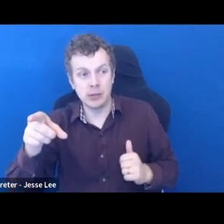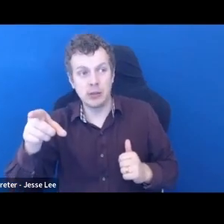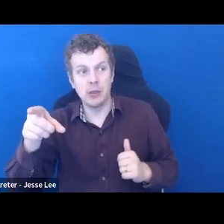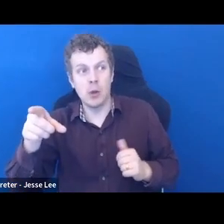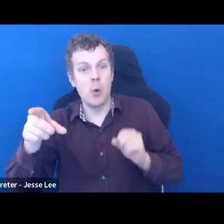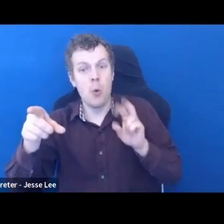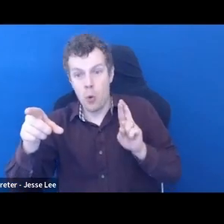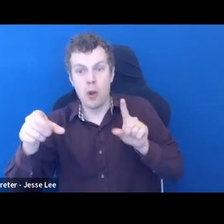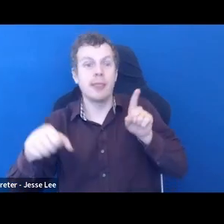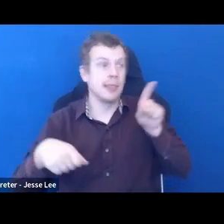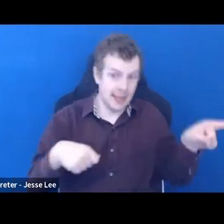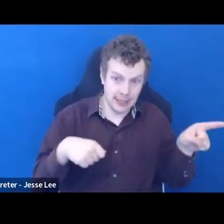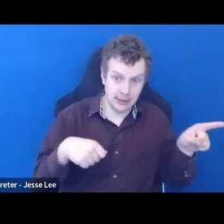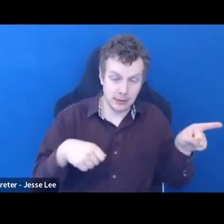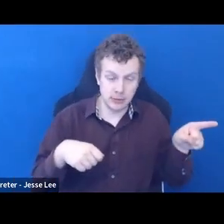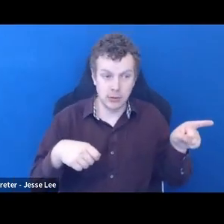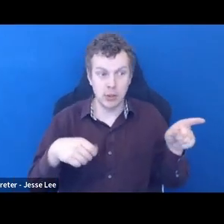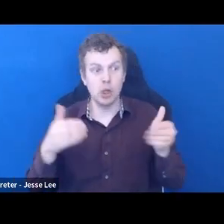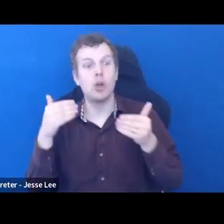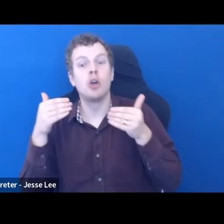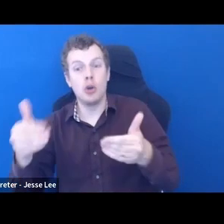Either do a device or not?